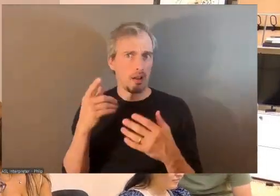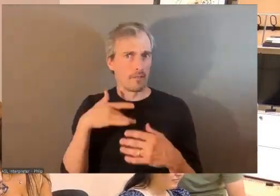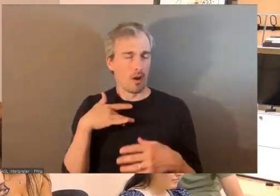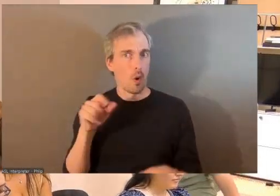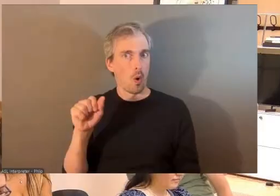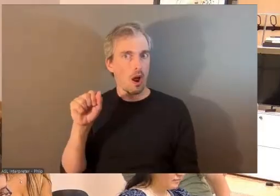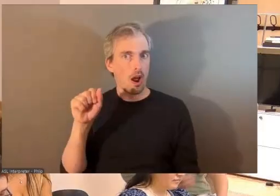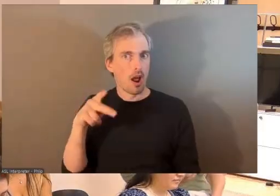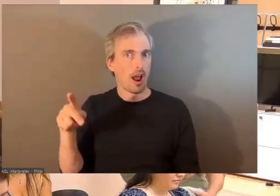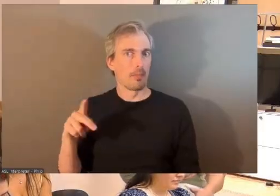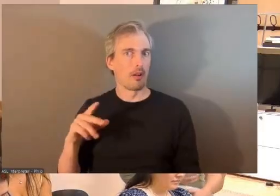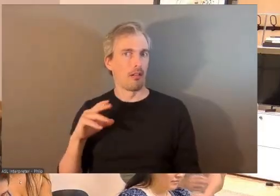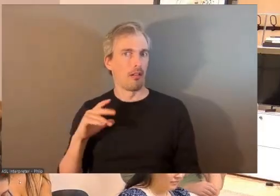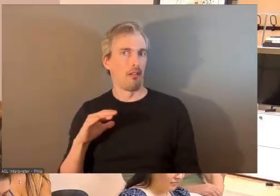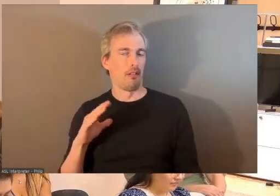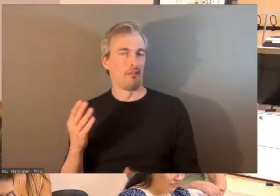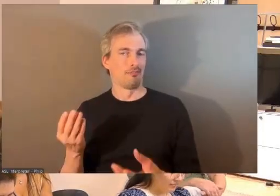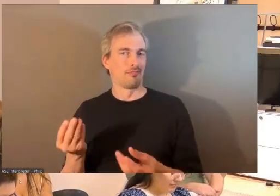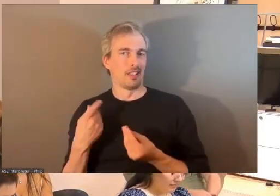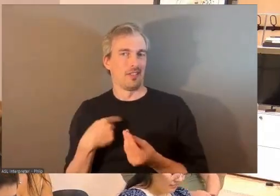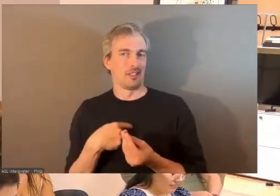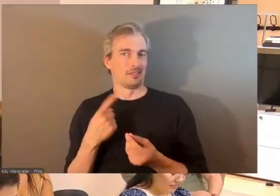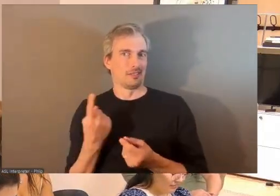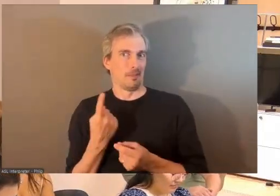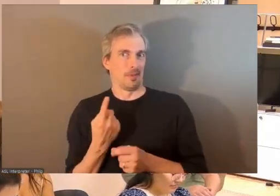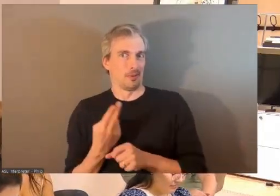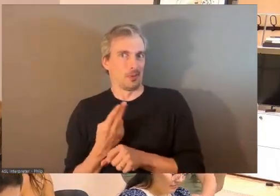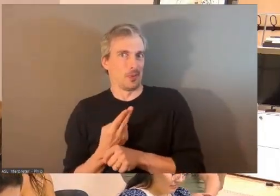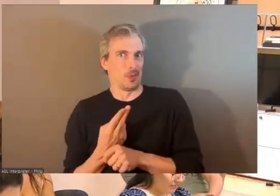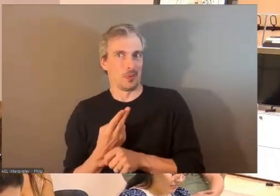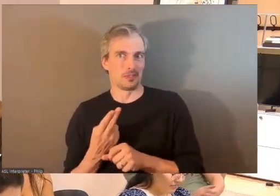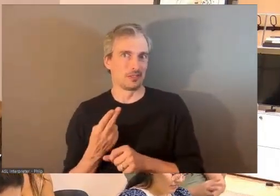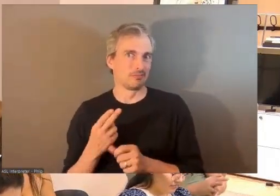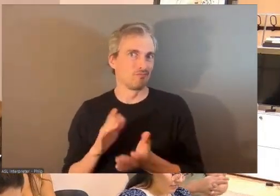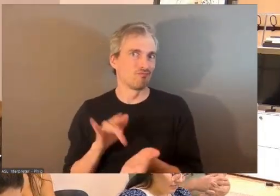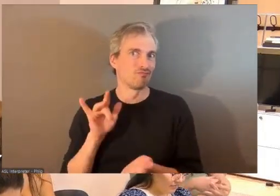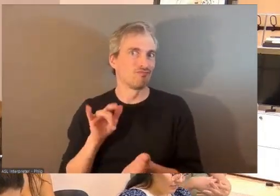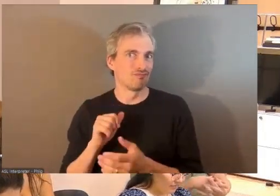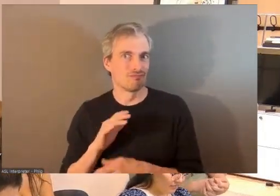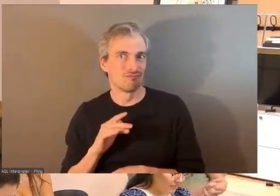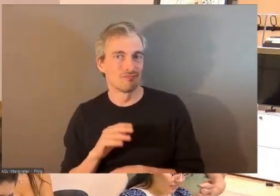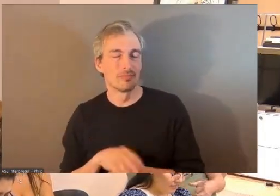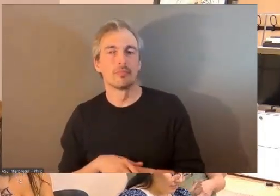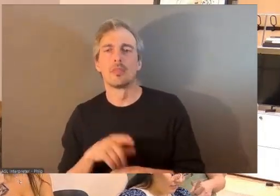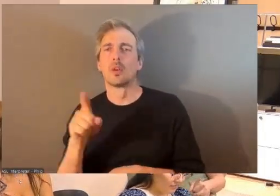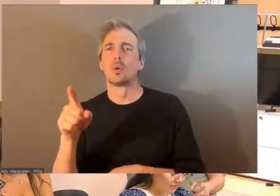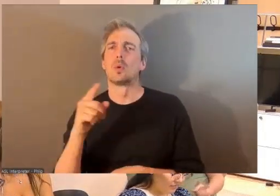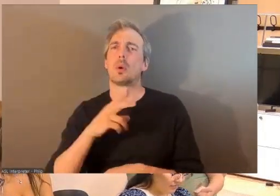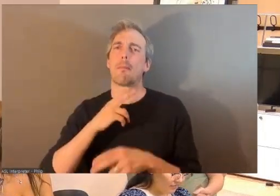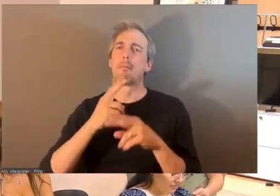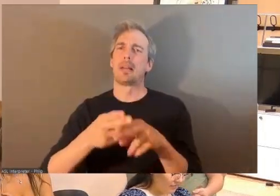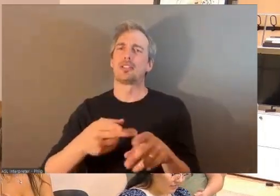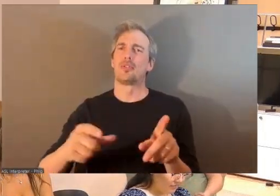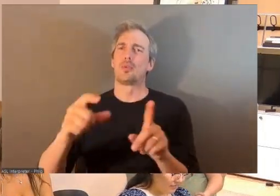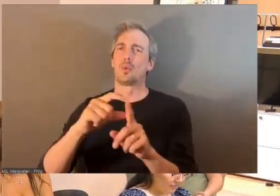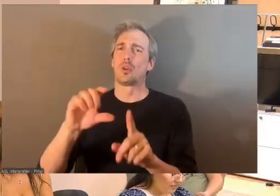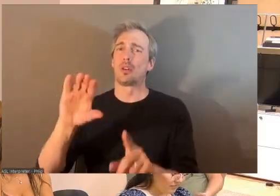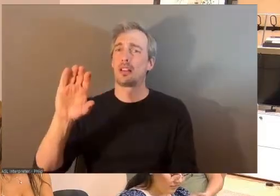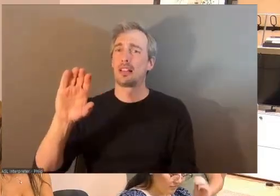One question I had, as you were talking about -- you mentioned the word "clear". But it would be great to have some examples, because I think